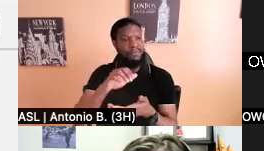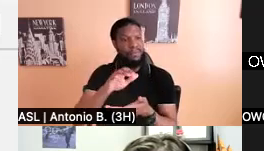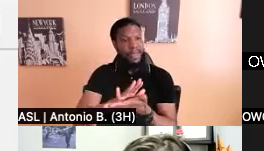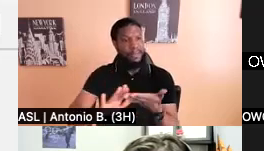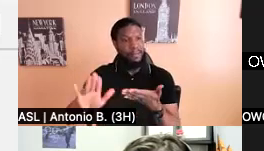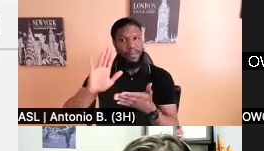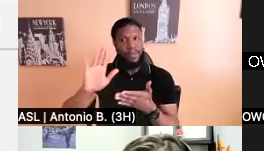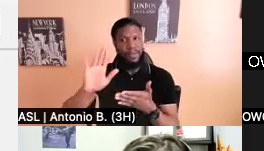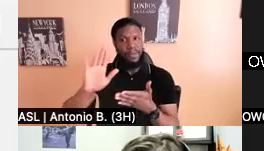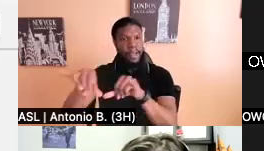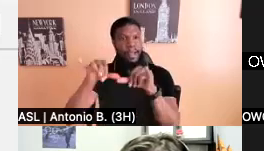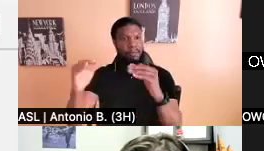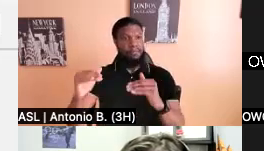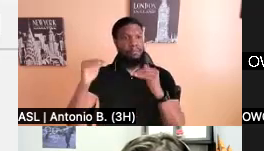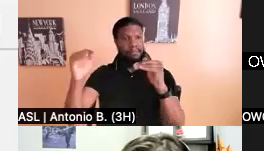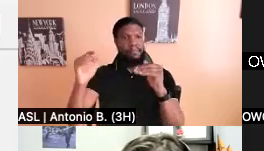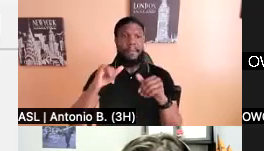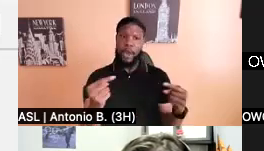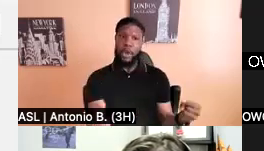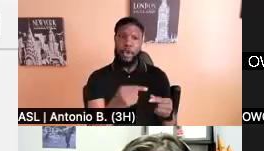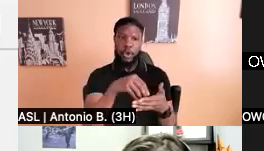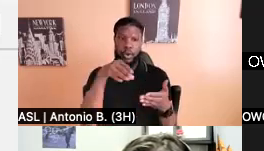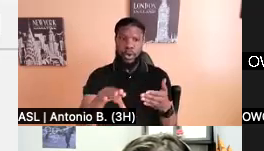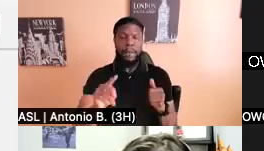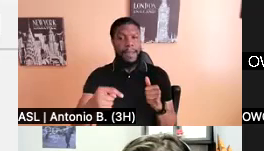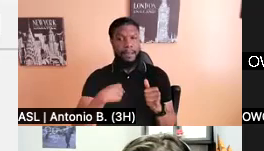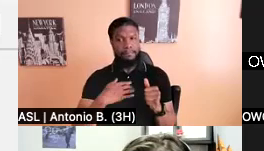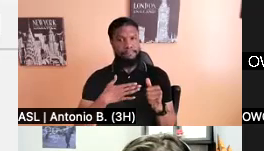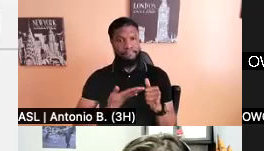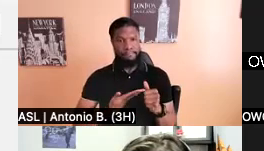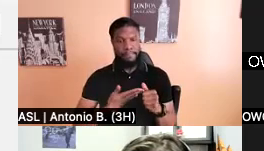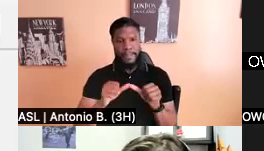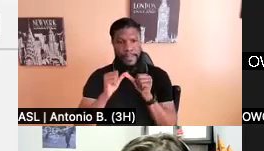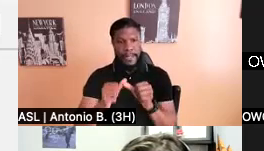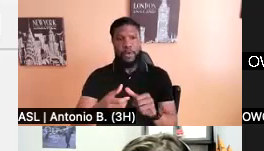However, I'm willing to keep engaging in this conversation over time. And I hope